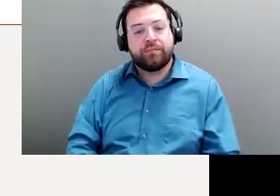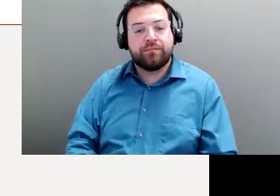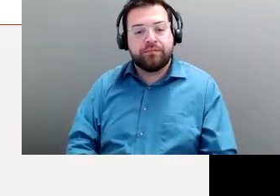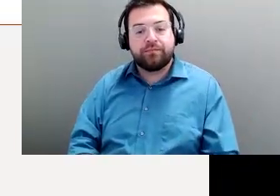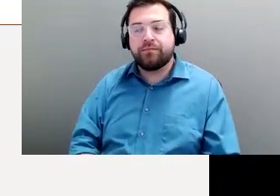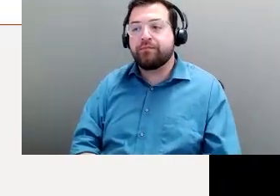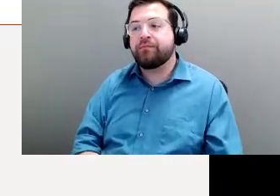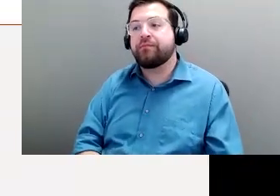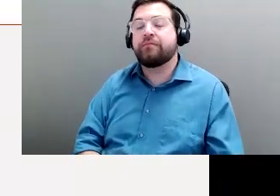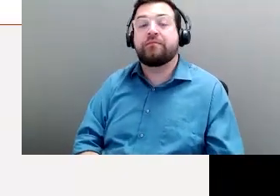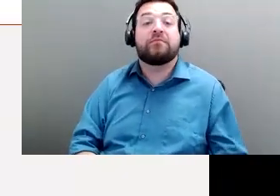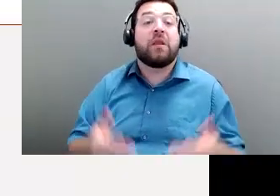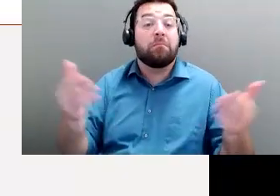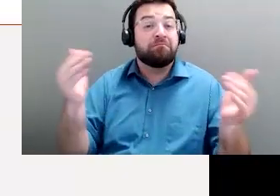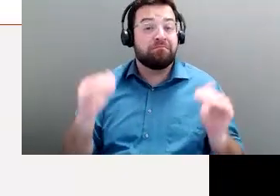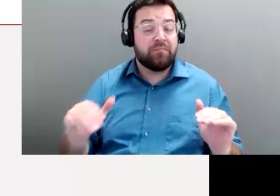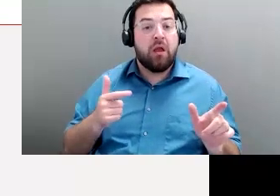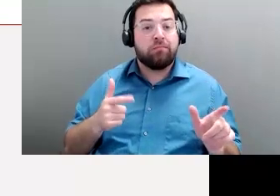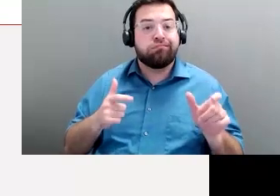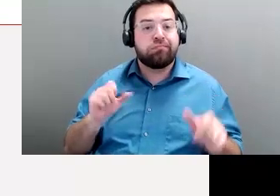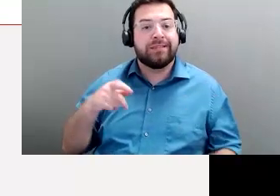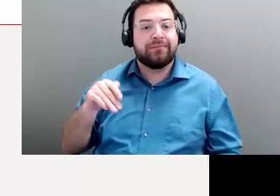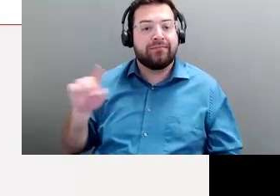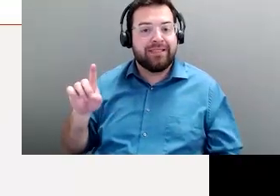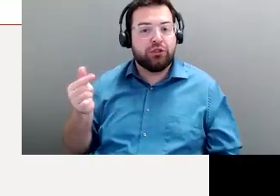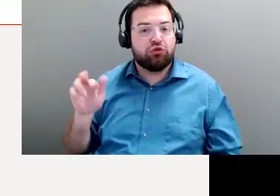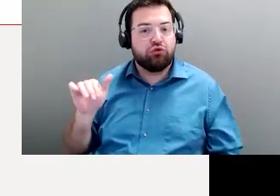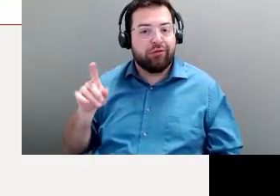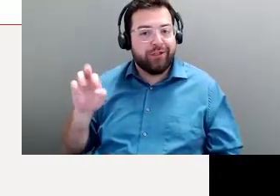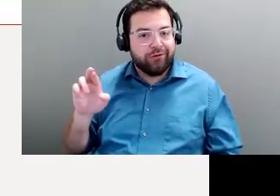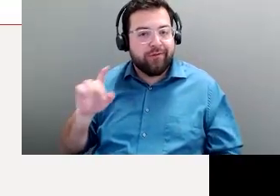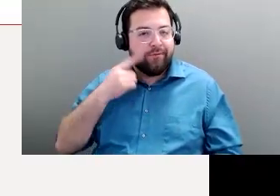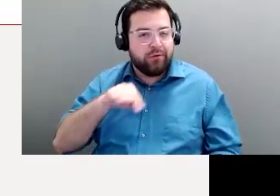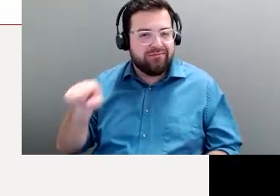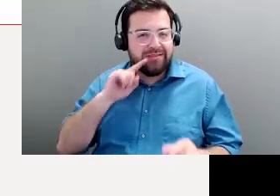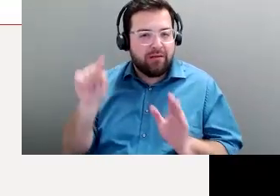In SpeedGrader for our assignments, there is an assignment